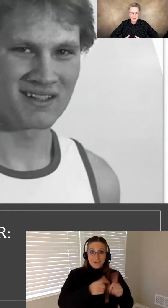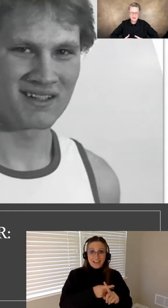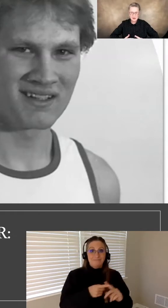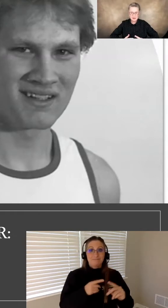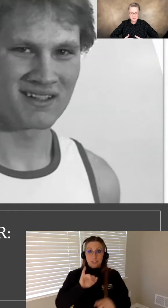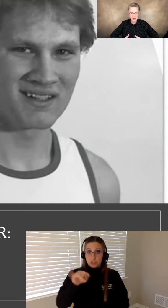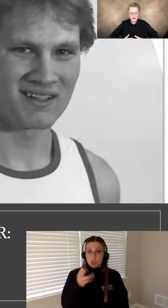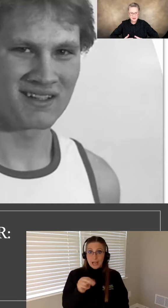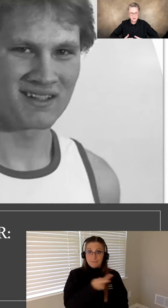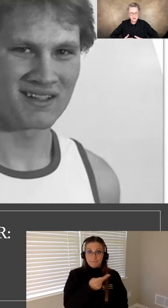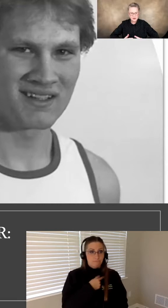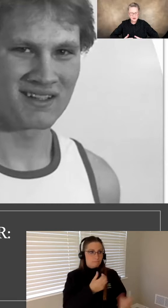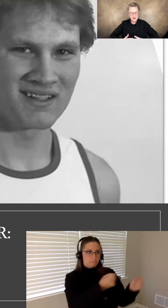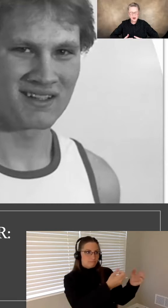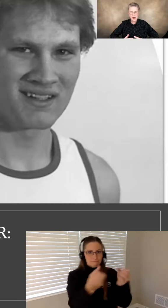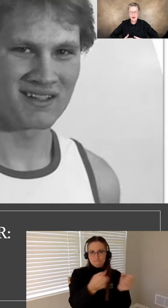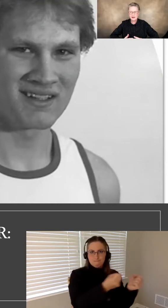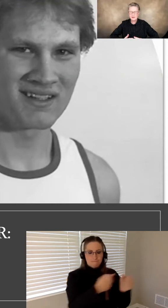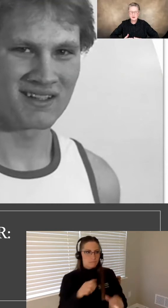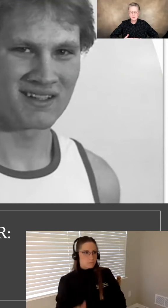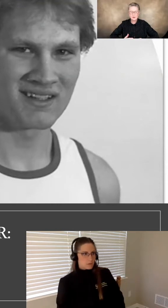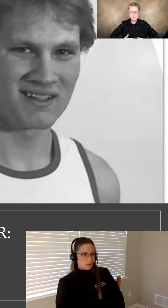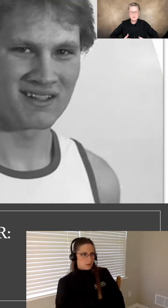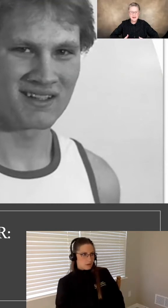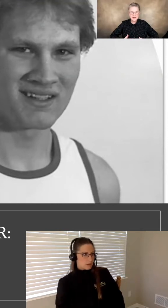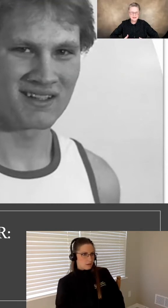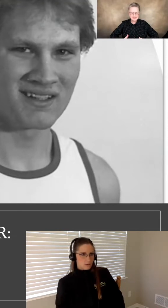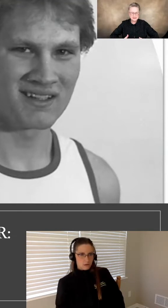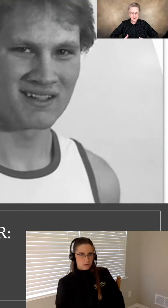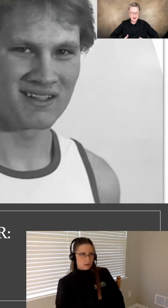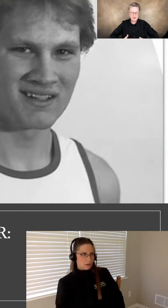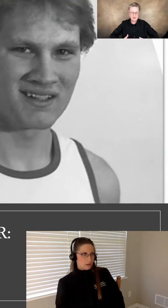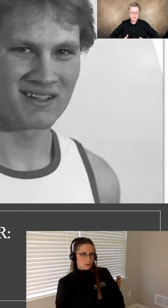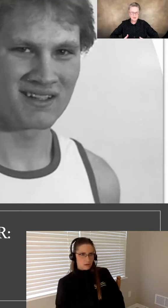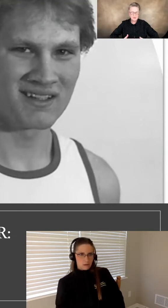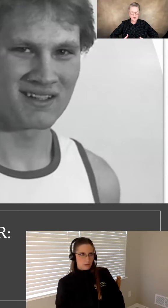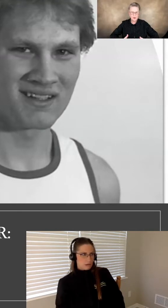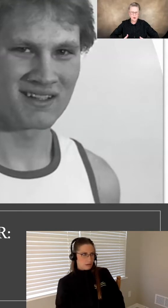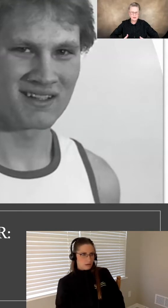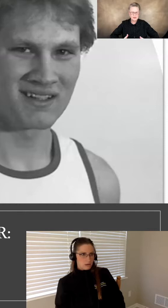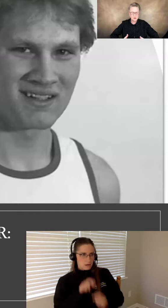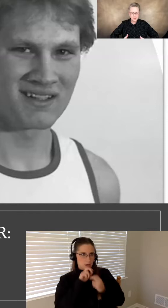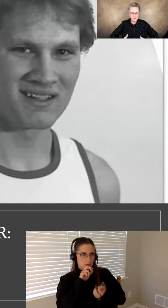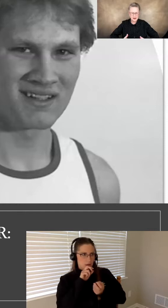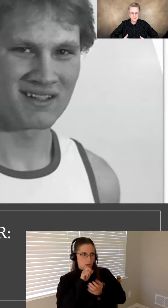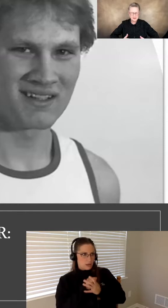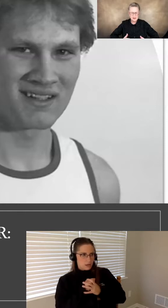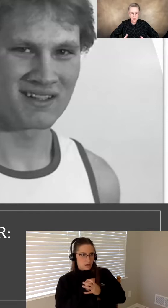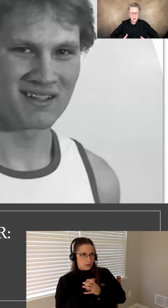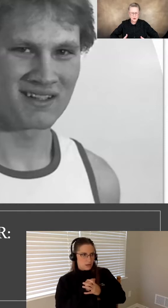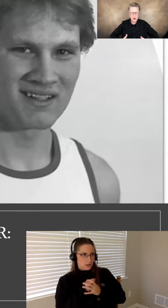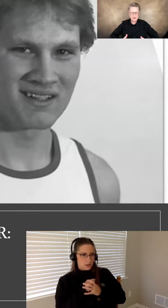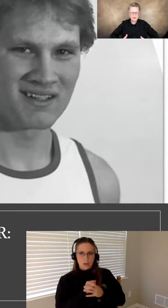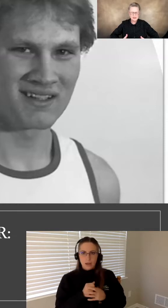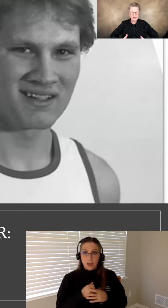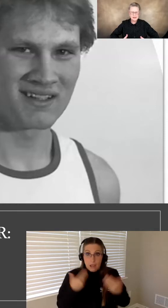and they were signing to each other, I was amazed at what this was and I didn't know what it was